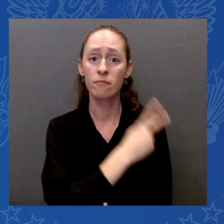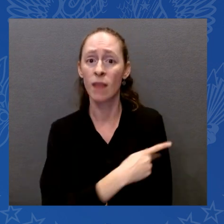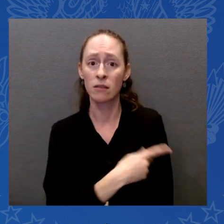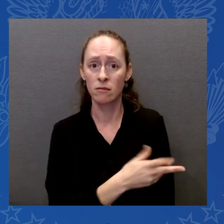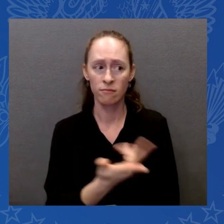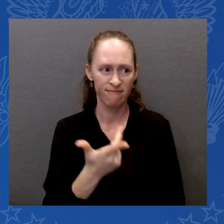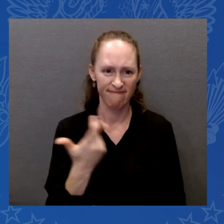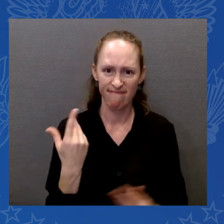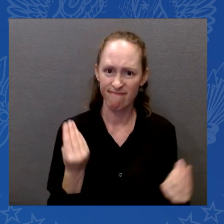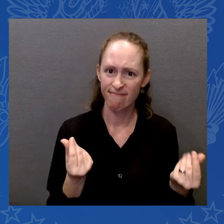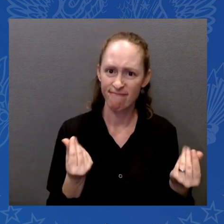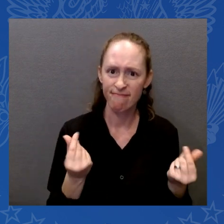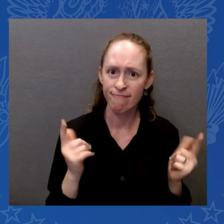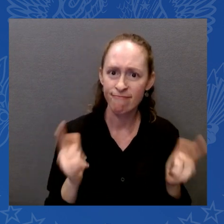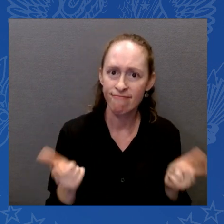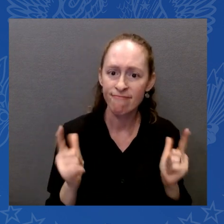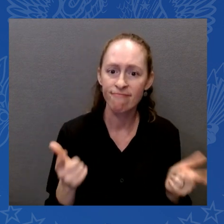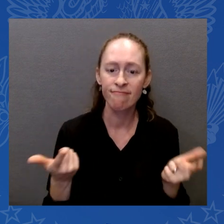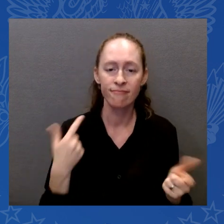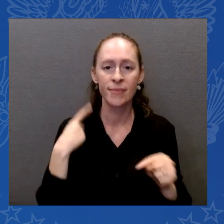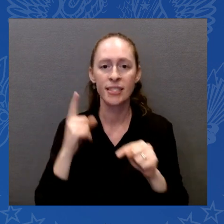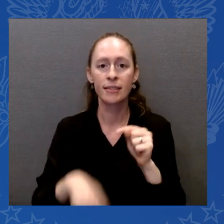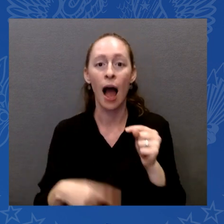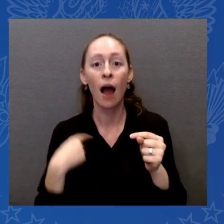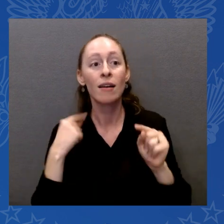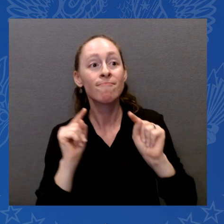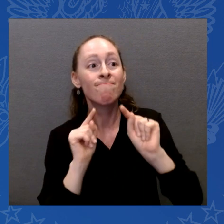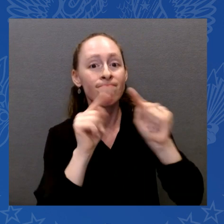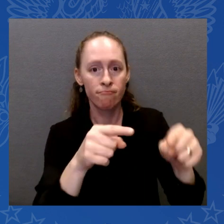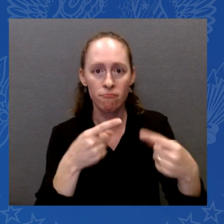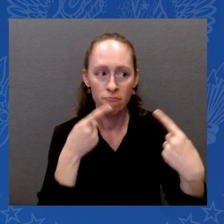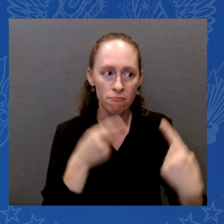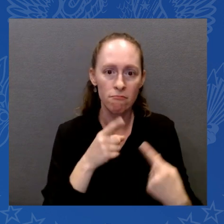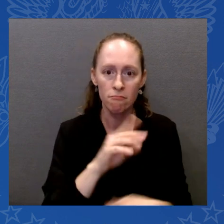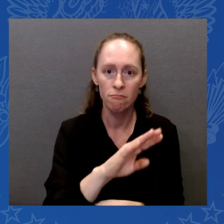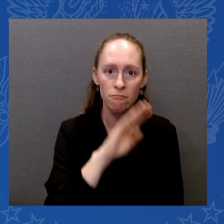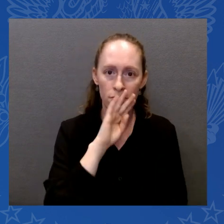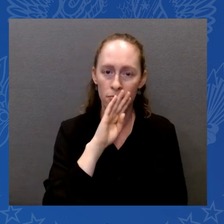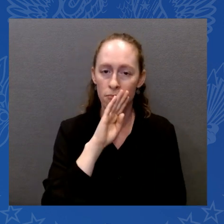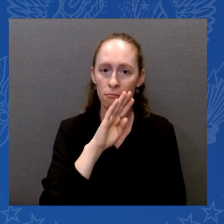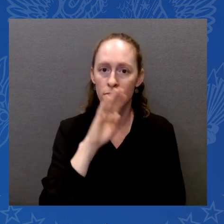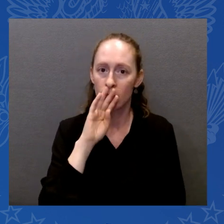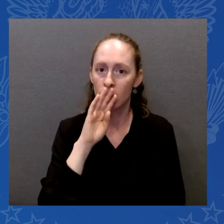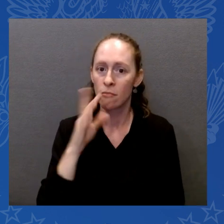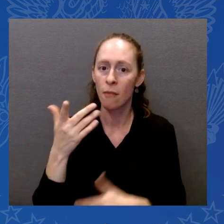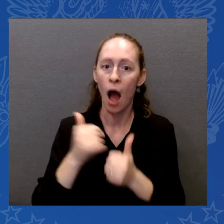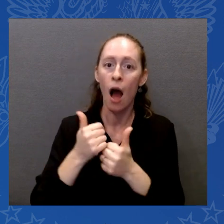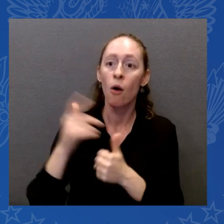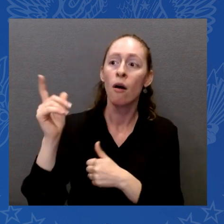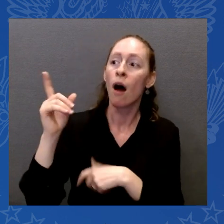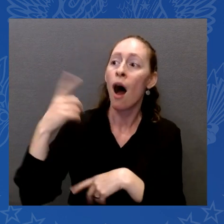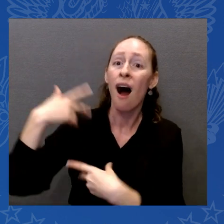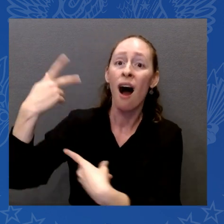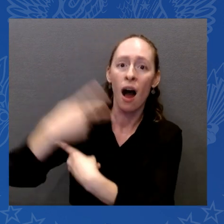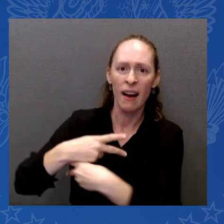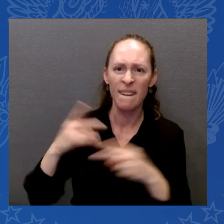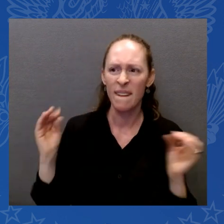And those patients will continue to have an unmet need for care. I am honored to care for all patients who need access to reproductive health care,